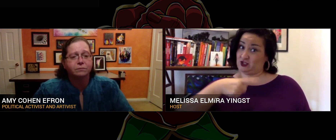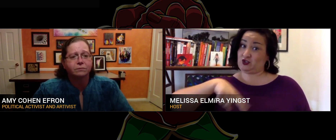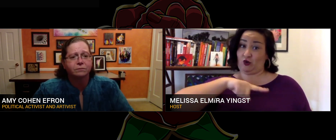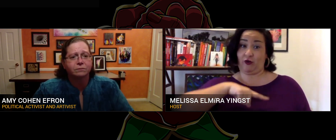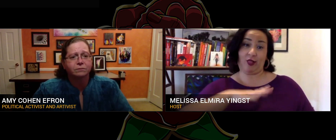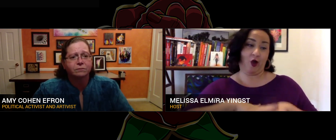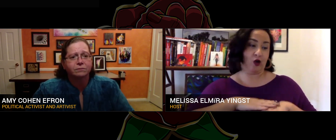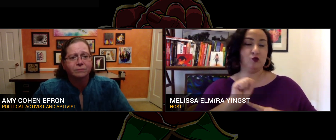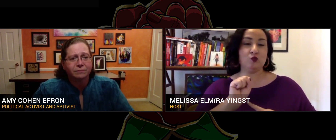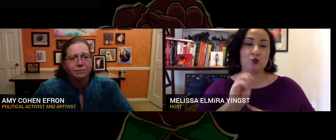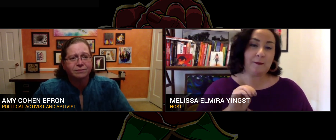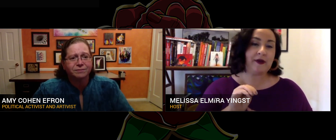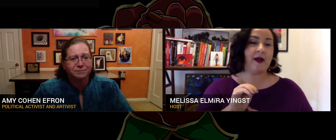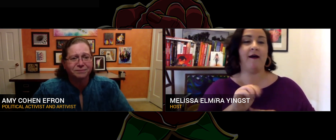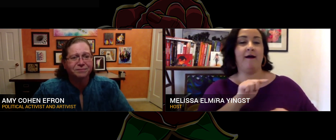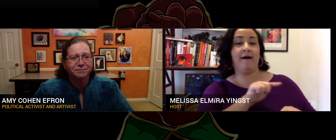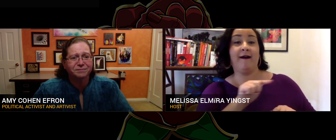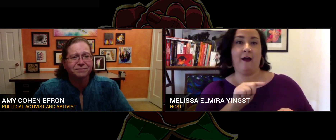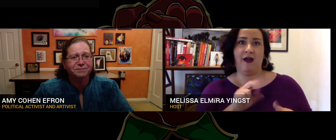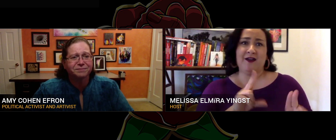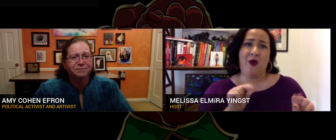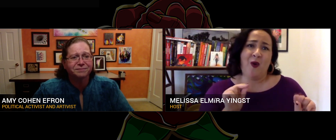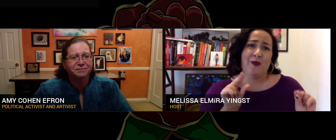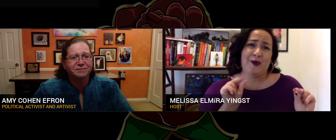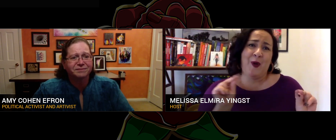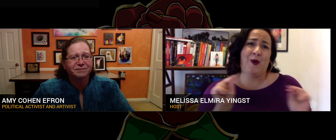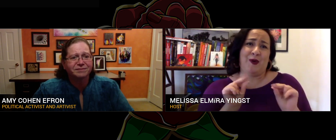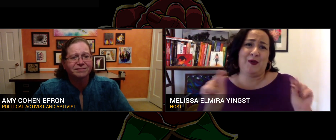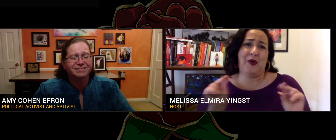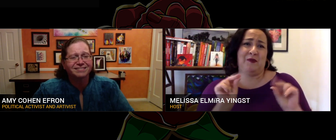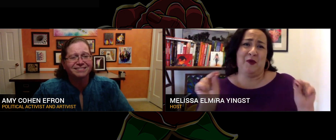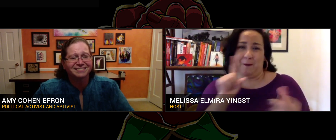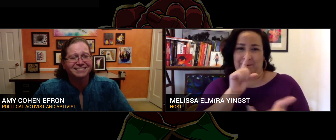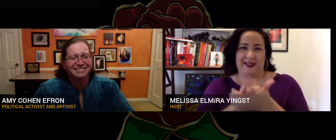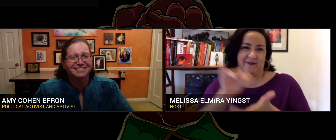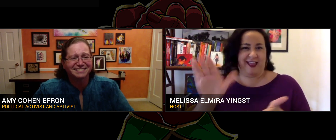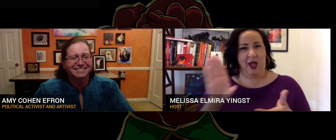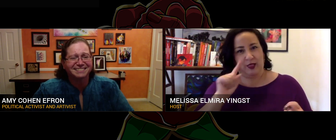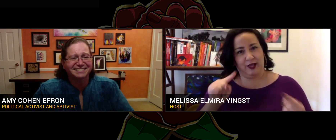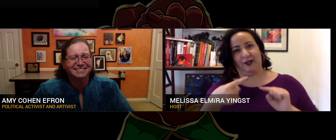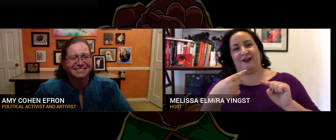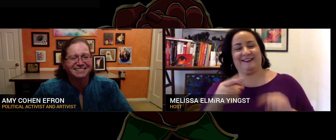My social media circle was like, "No! No! I believe that will hurt